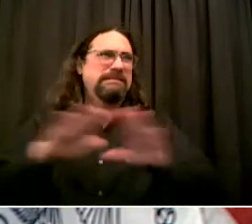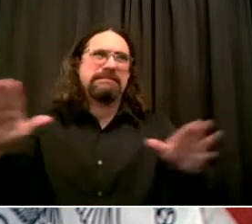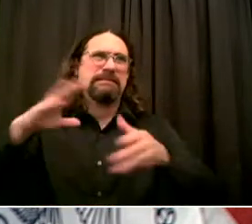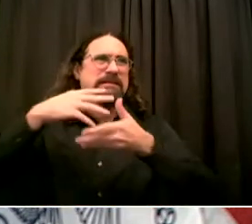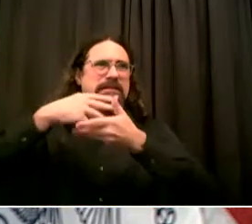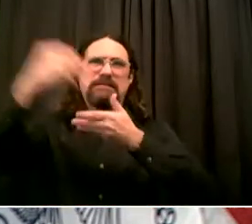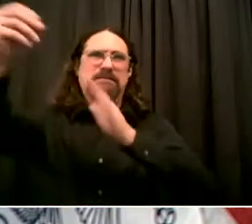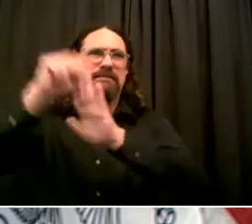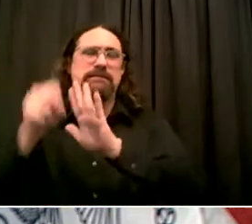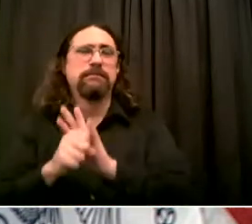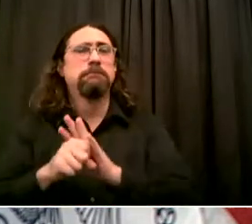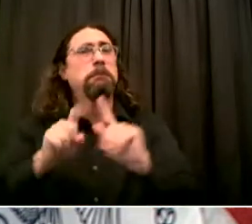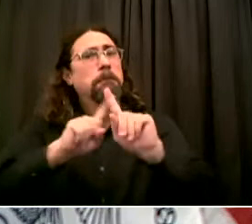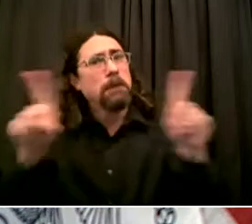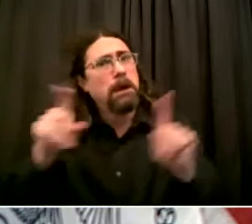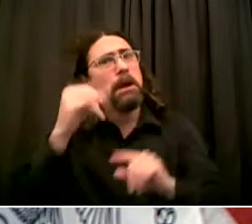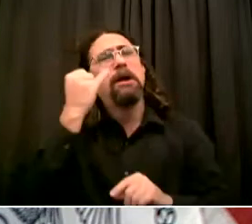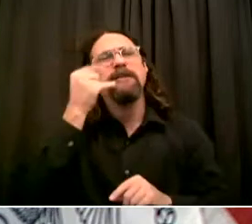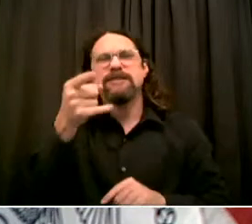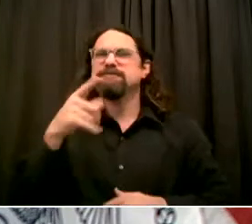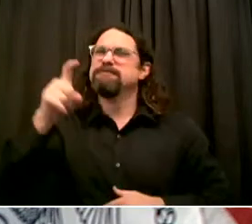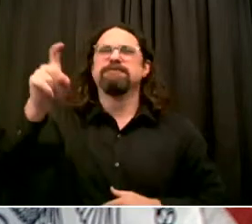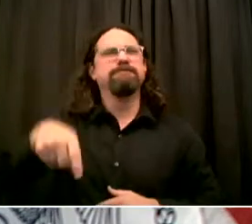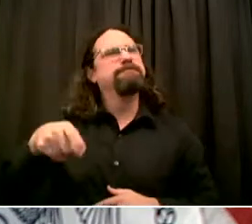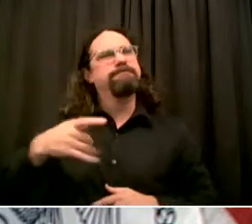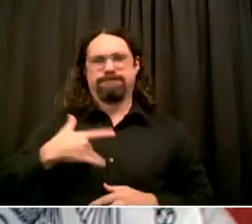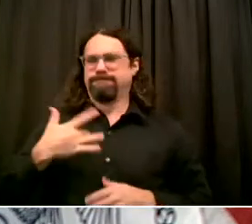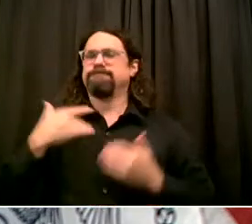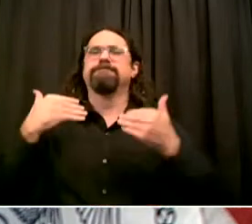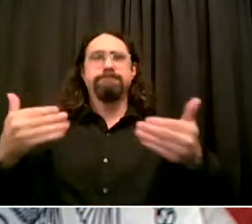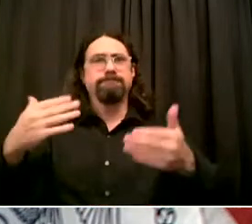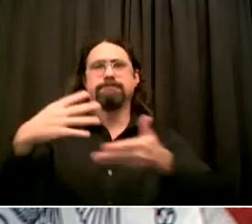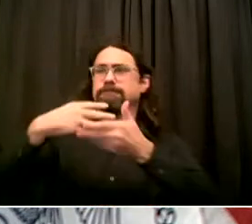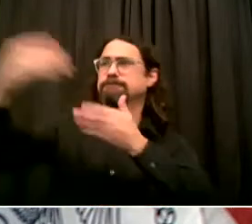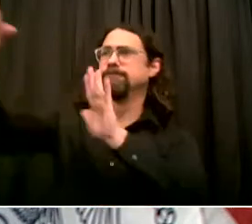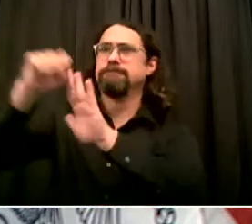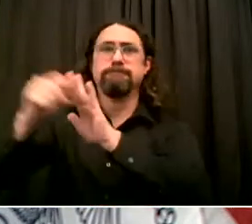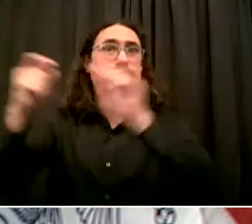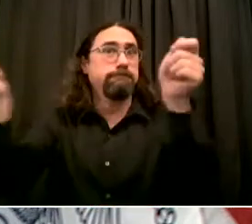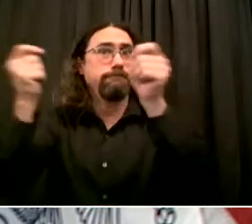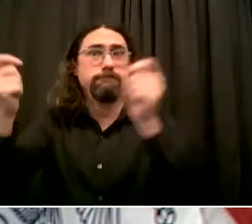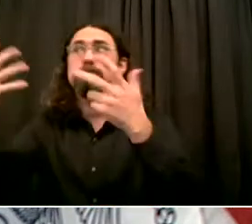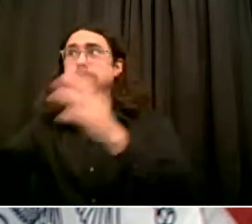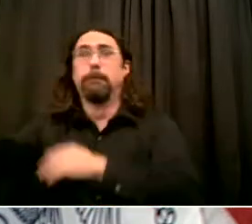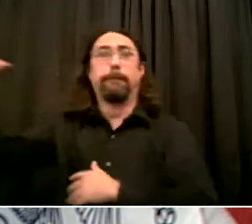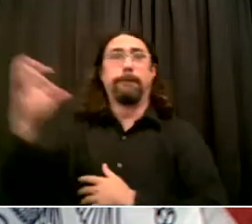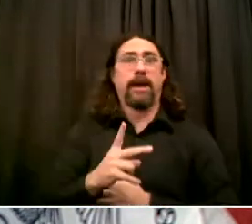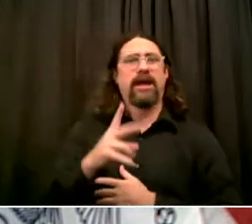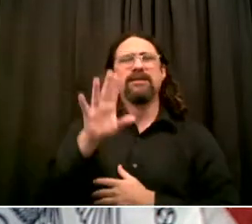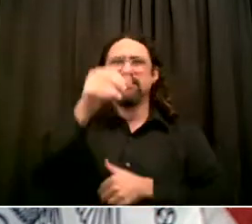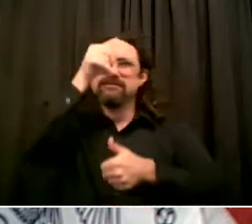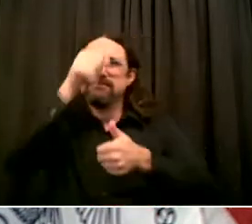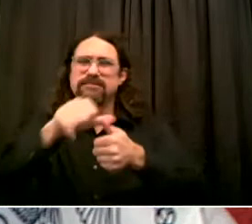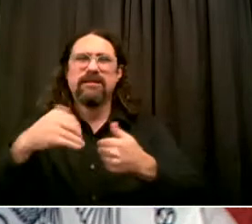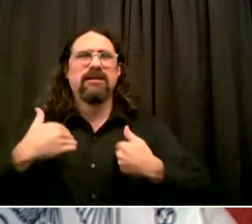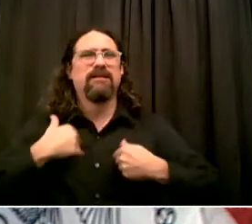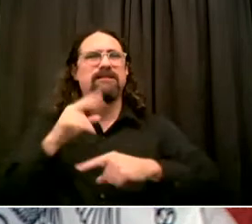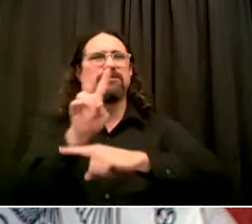QUARARTIANNE IN NEW YORK STATE F YOU GO ELSEWHERE, YOU HAVE TO OBSERVE A FEW WEEK